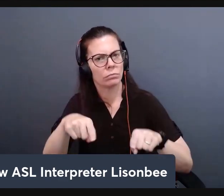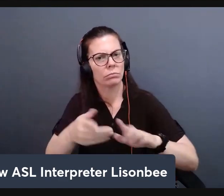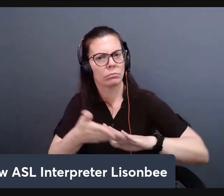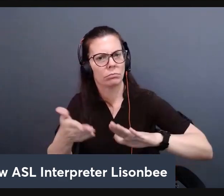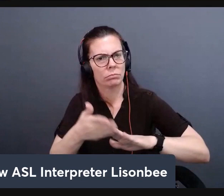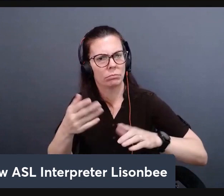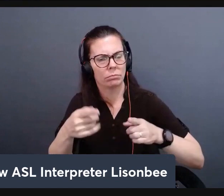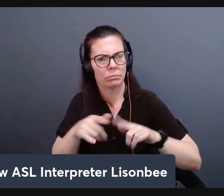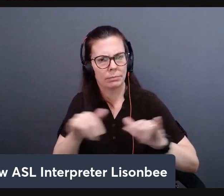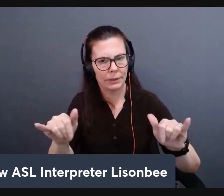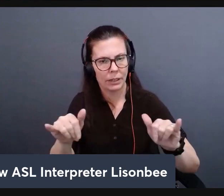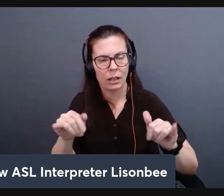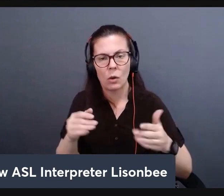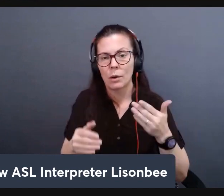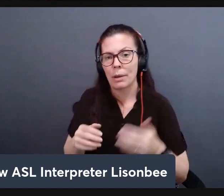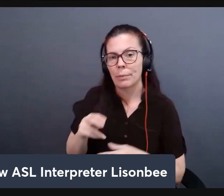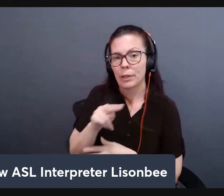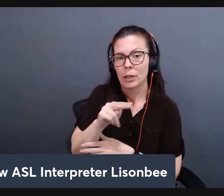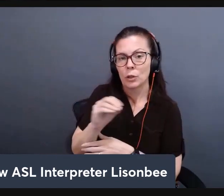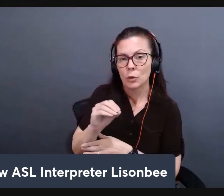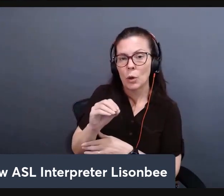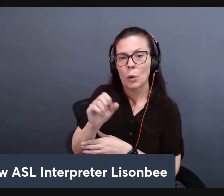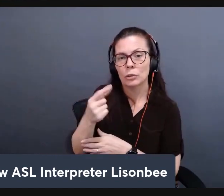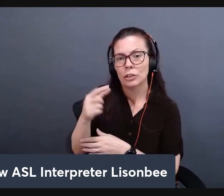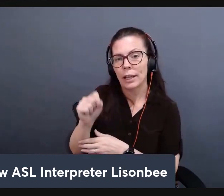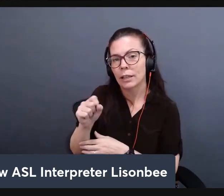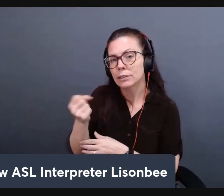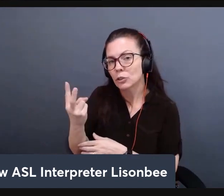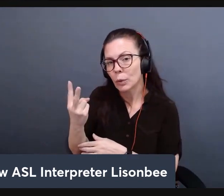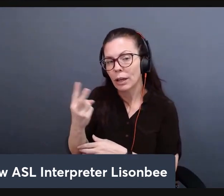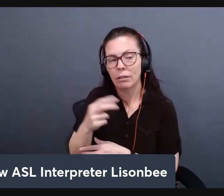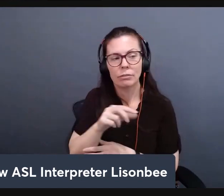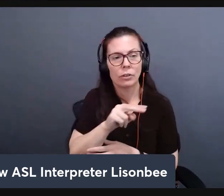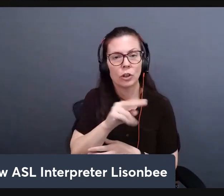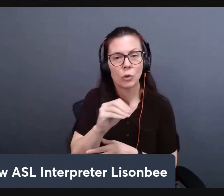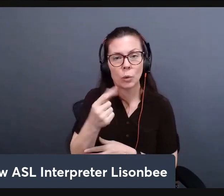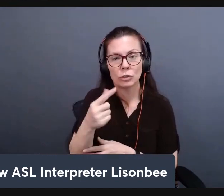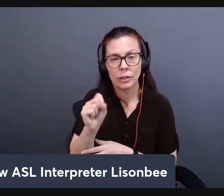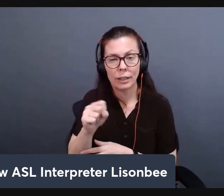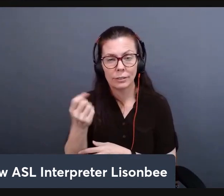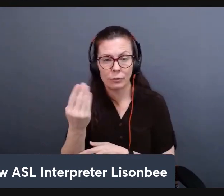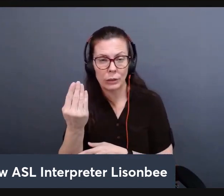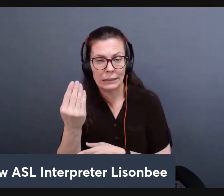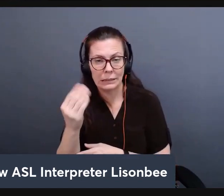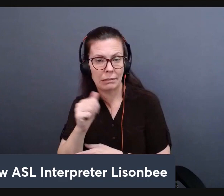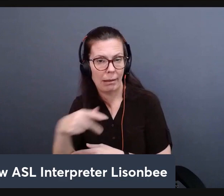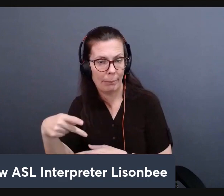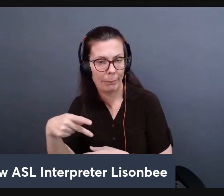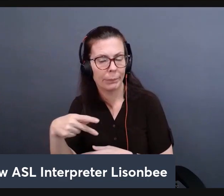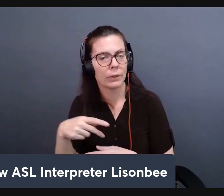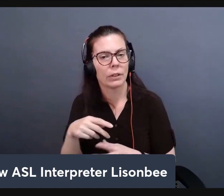or maybe I have a Node.js 12 and Node.js 14 application. And so ordinarily, this would be challenging